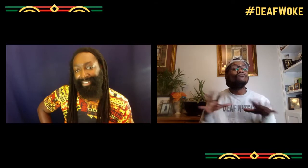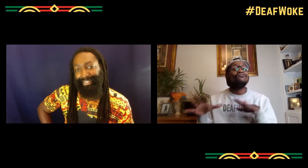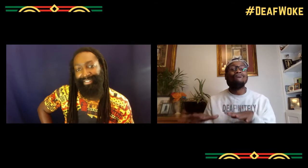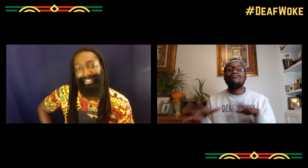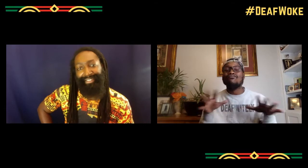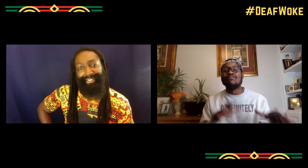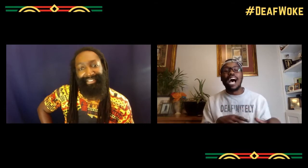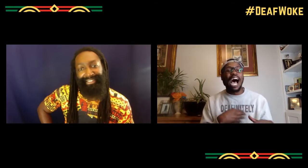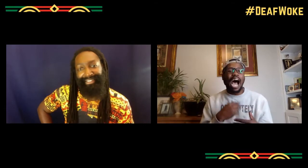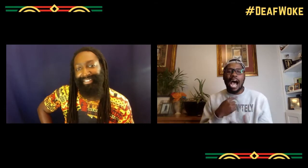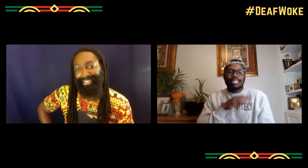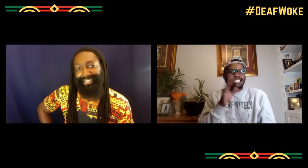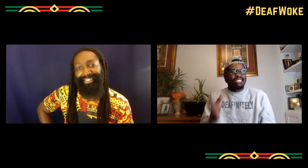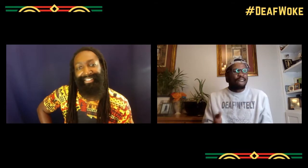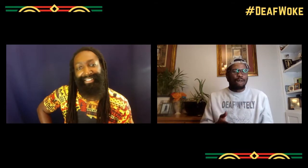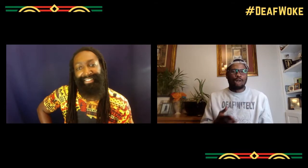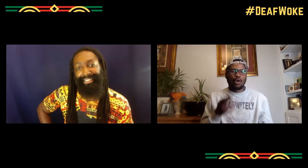So how do I turn that more into an ASL.